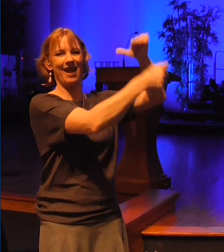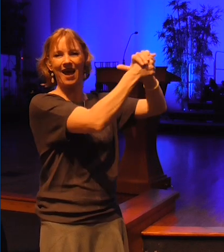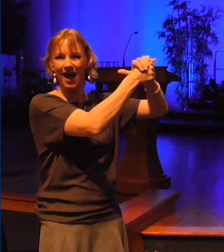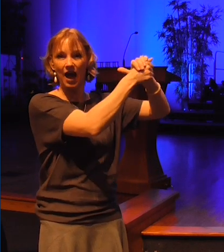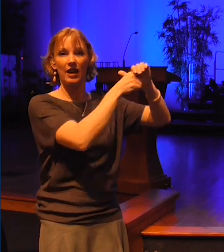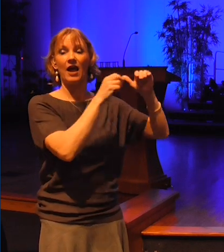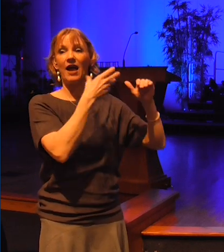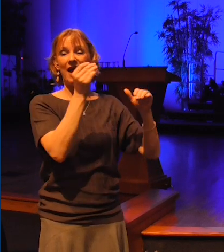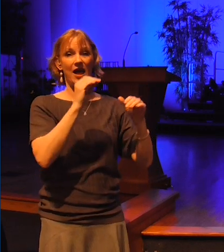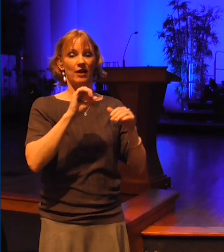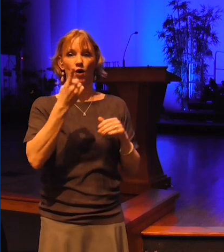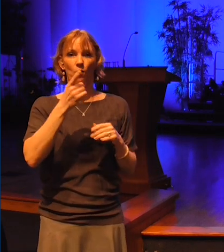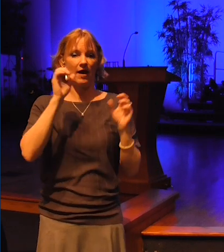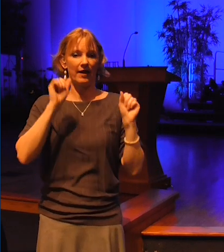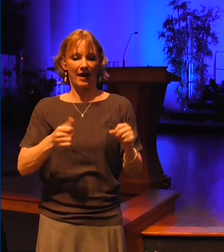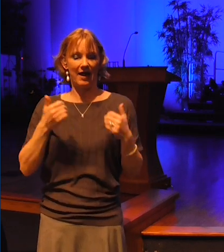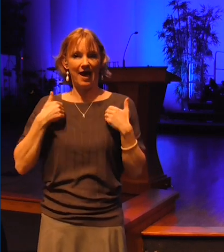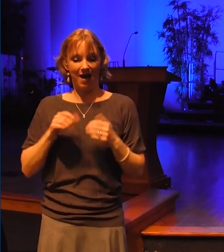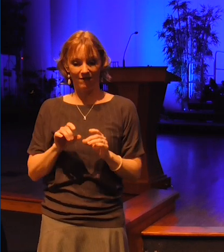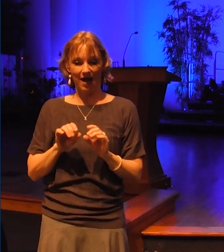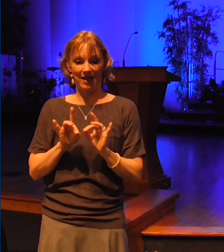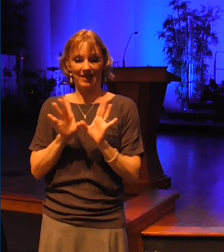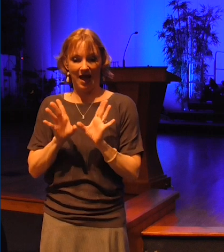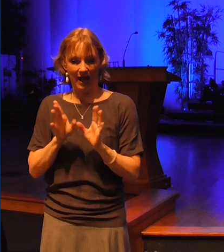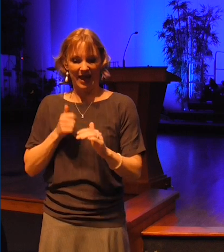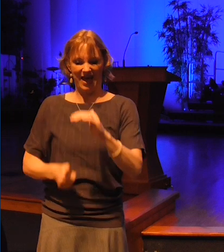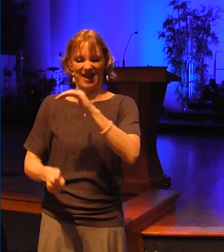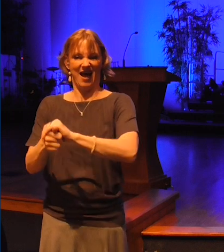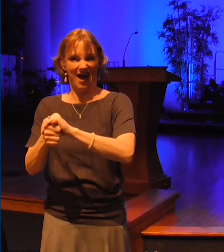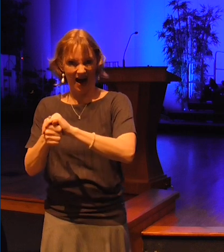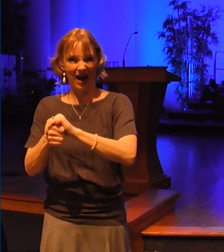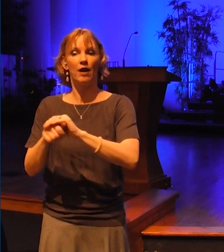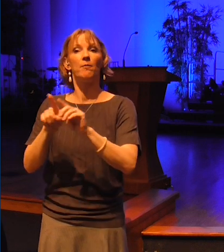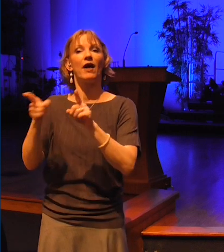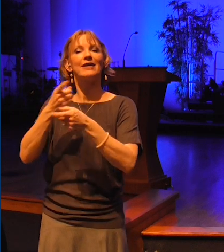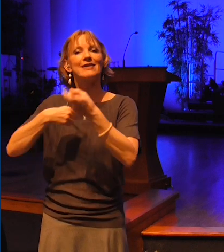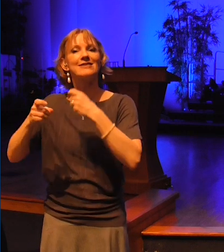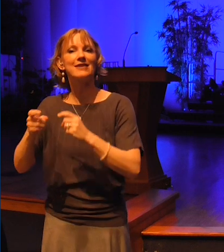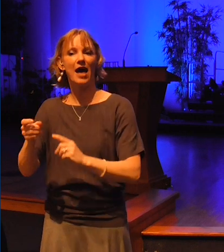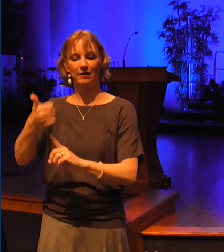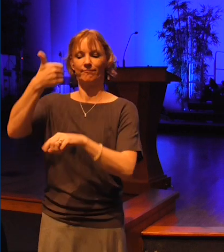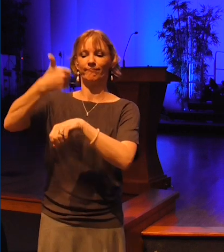and put it under a basket but on the lampstand and it gives light to all who are in the house